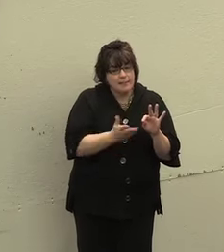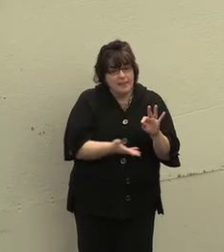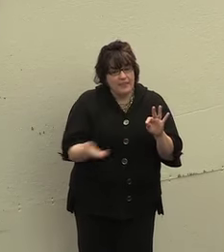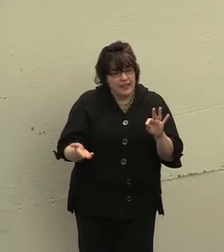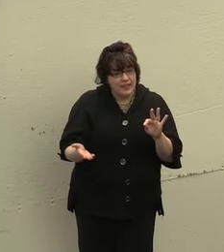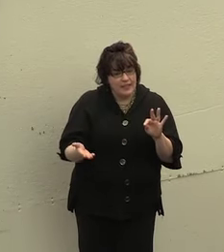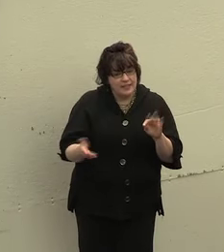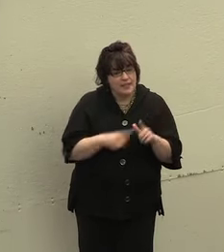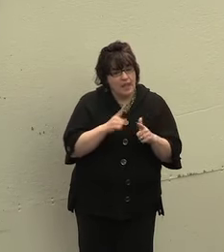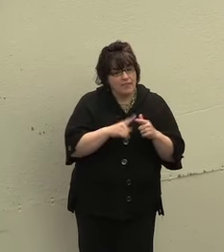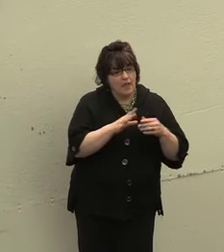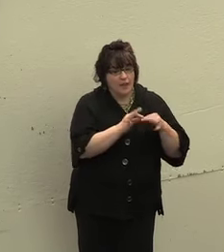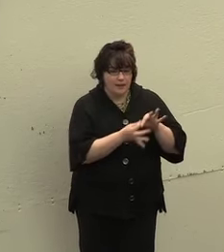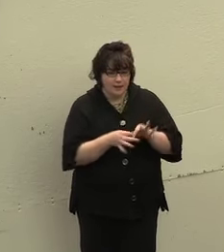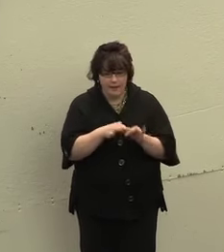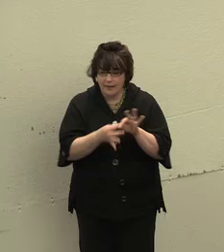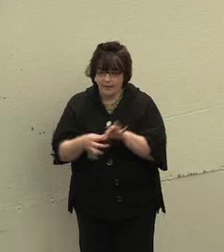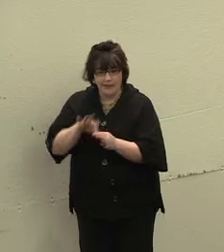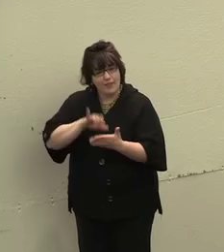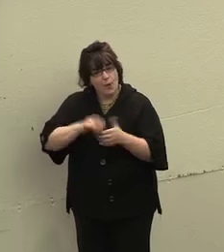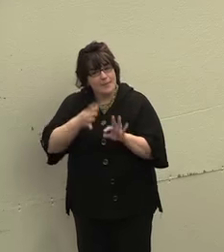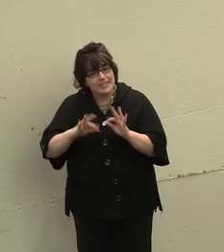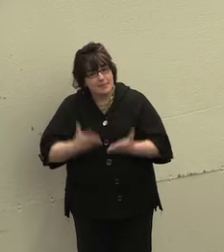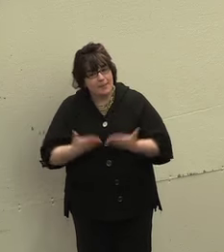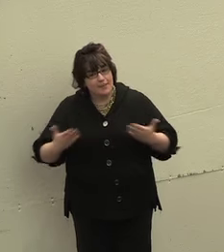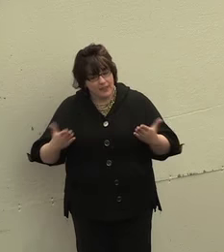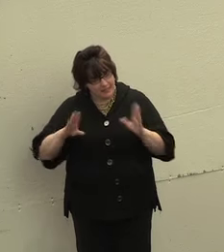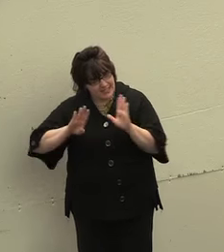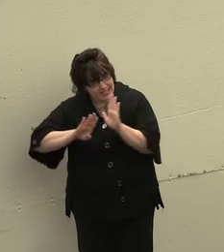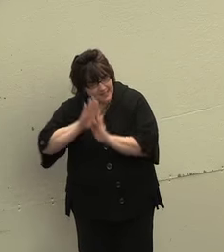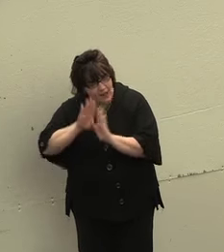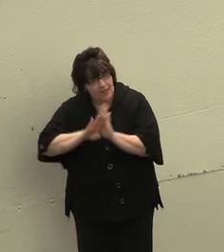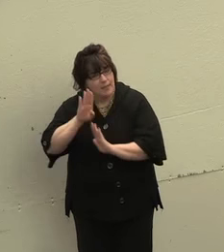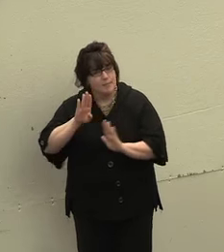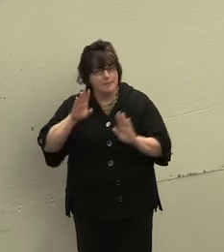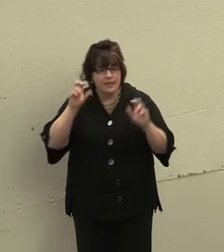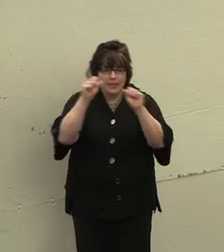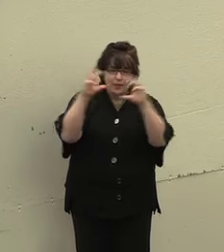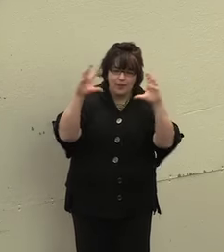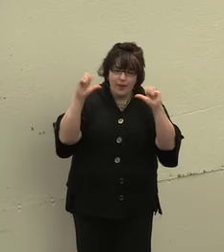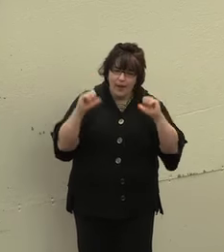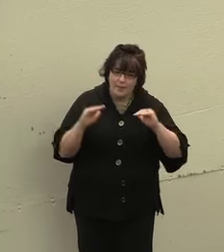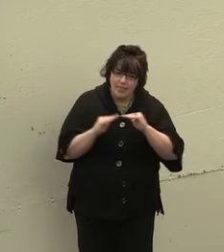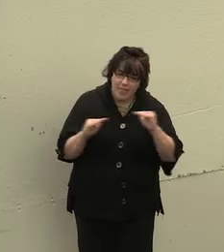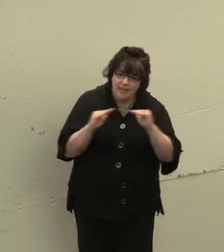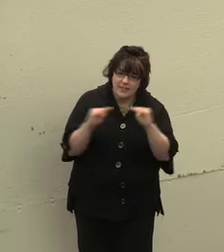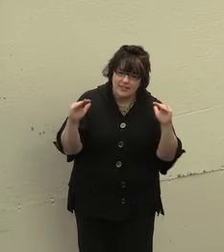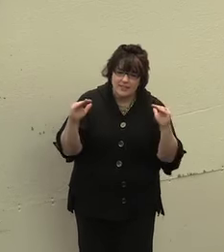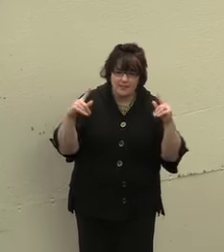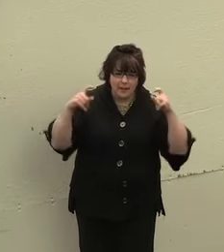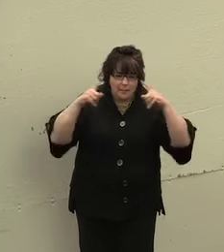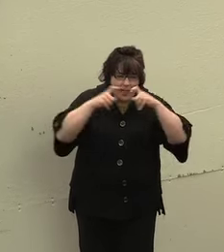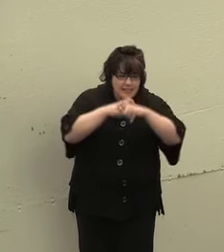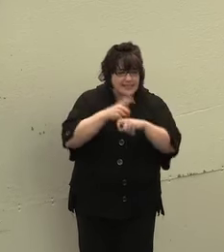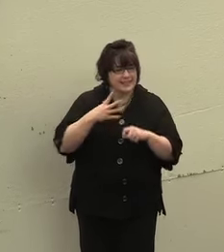And that these simple thing to do have and develop incredible levels of complexity and richness